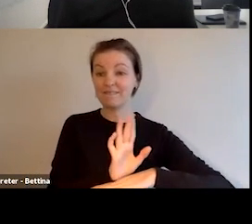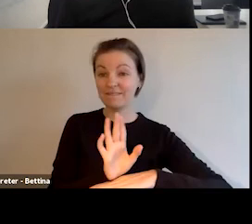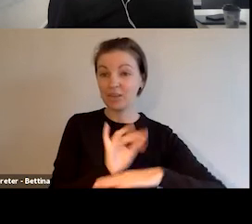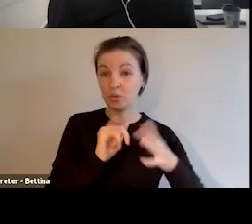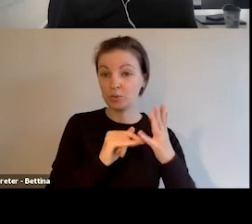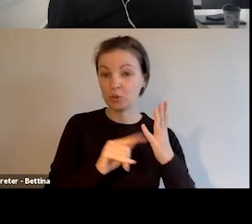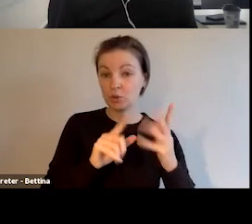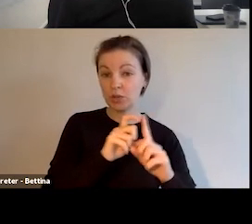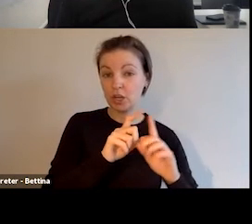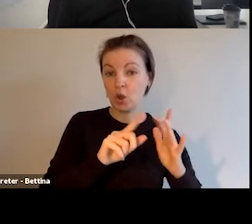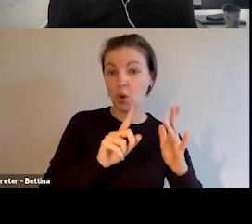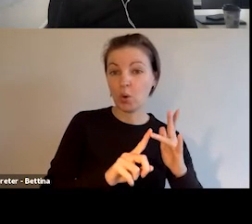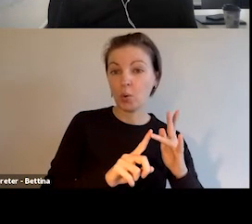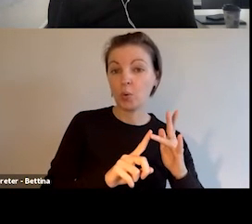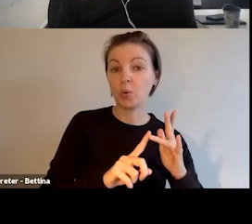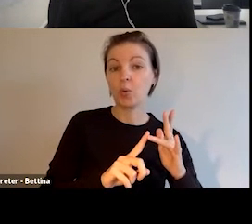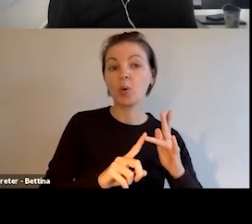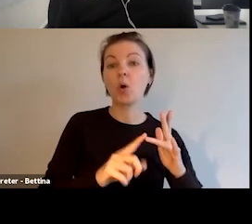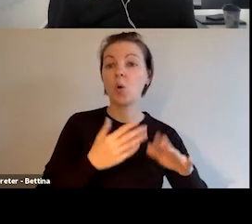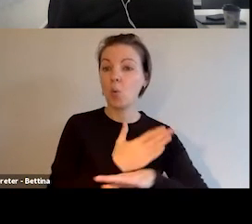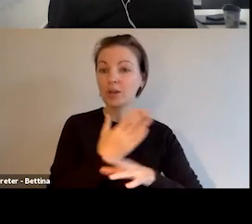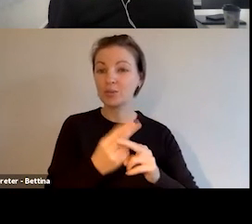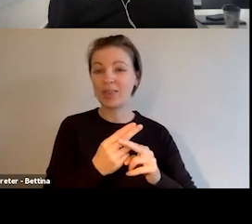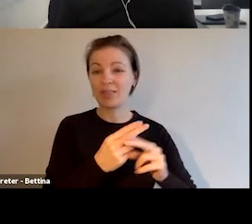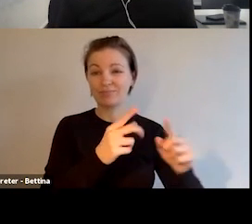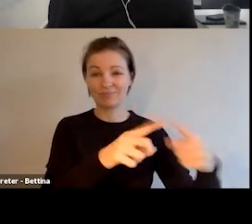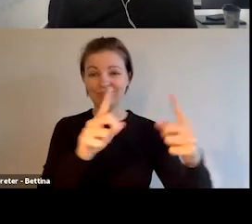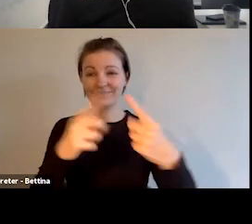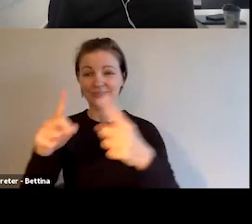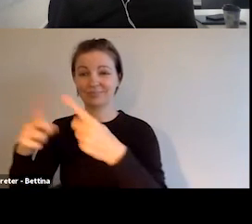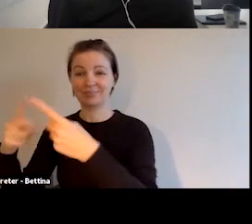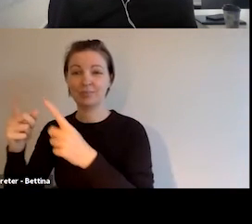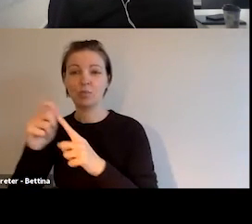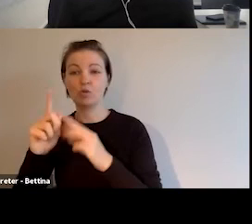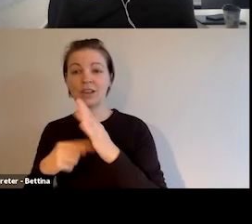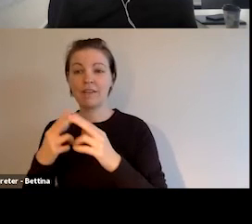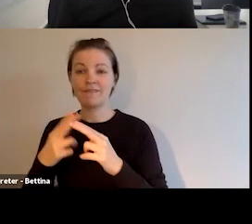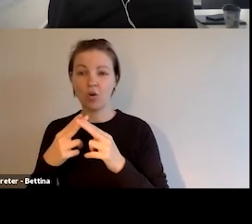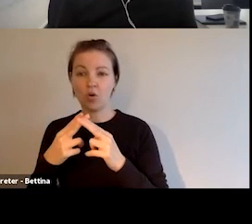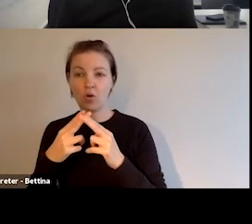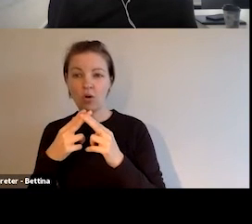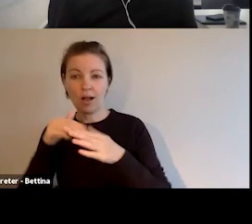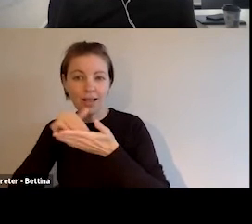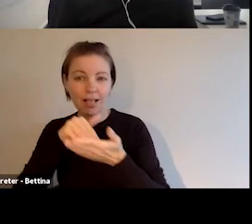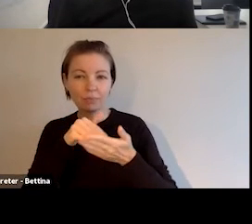is then briefed to work with just about every project assistant documentation of their work, but